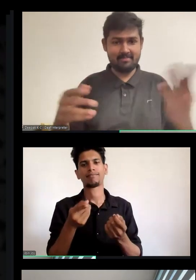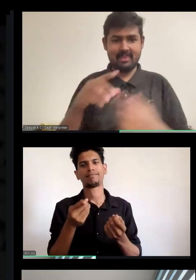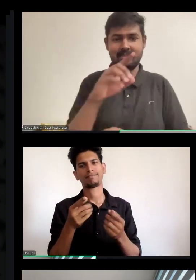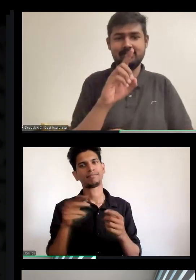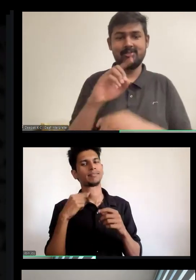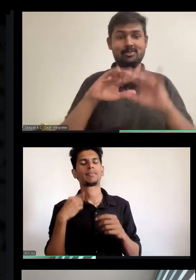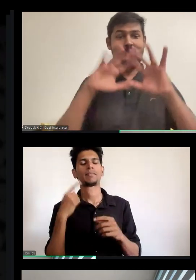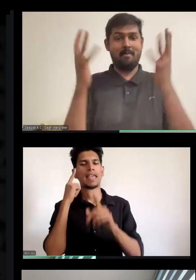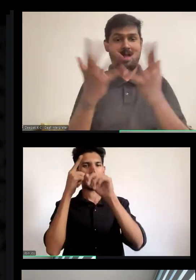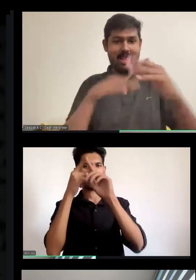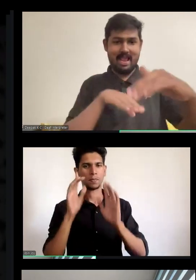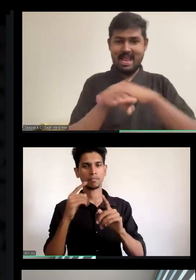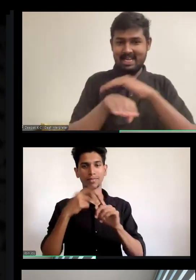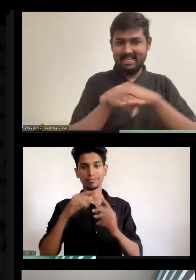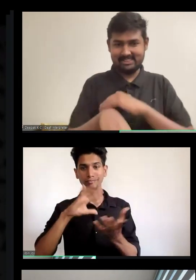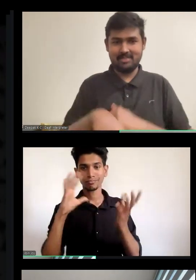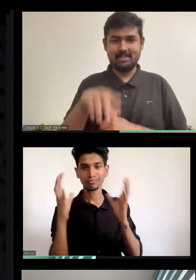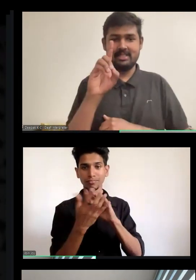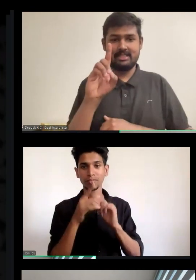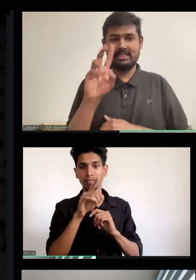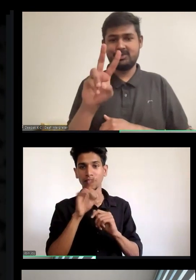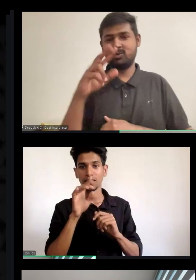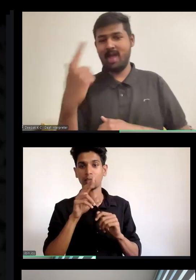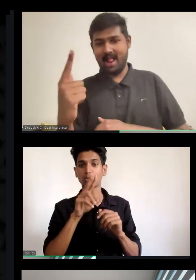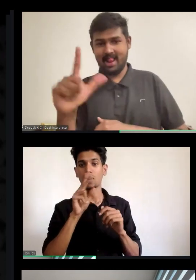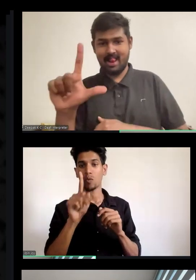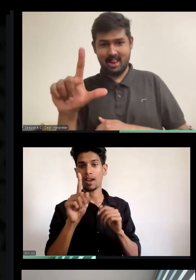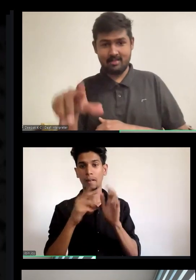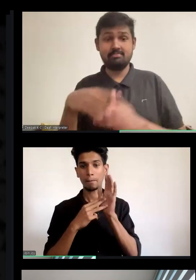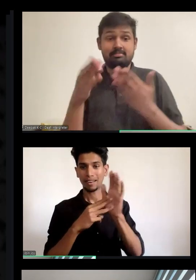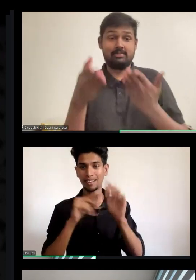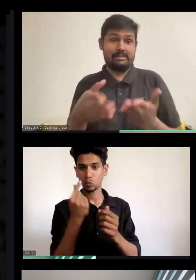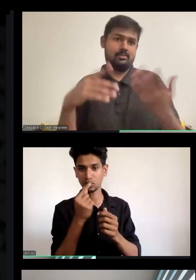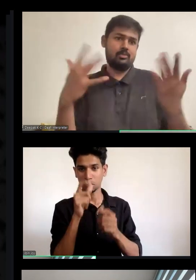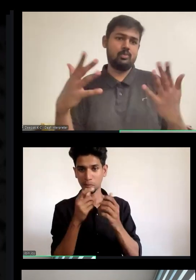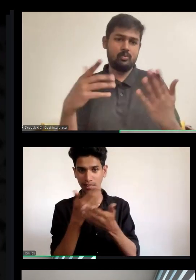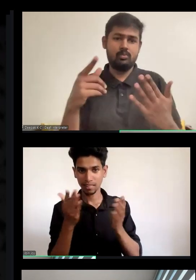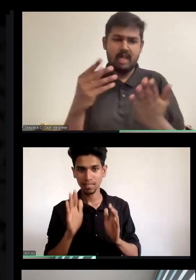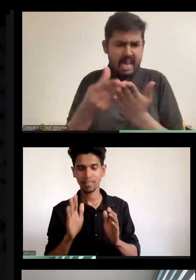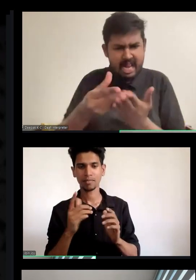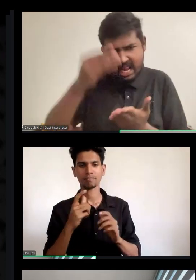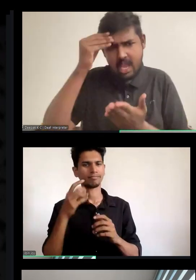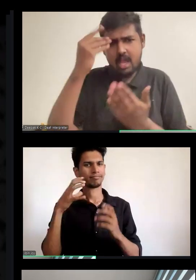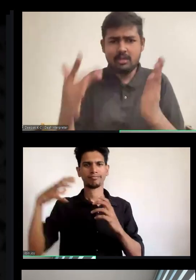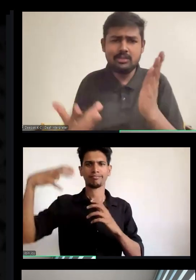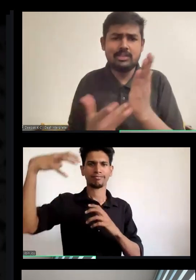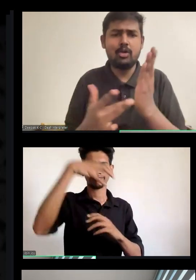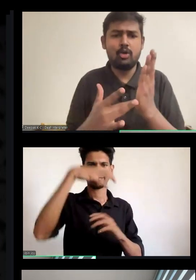And that thought keeps me up, gets me up out of bed every morning, and it also keeps me up at night sometimes.